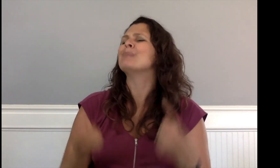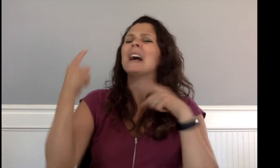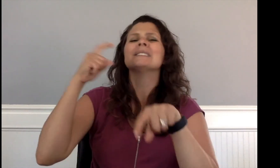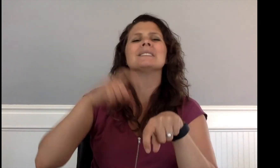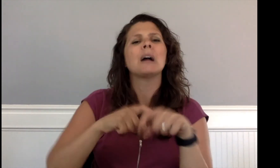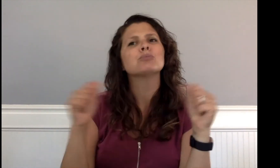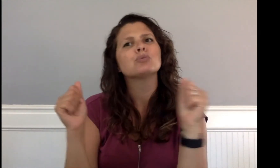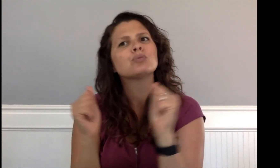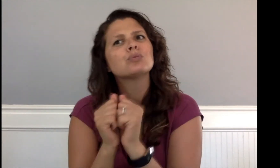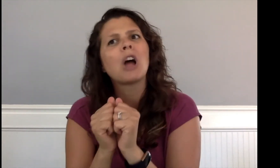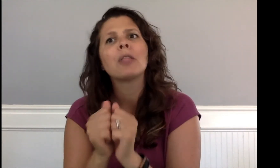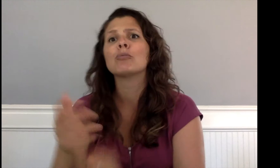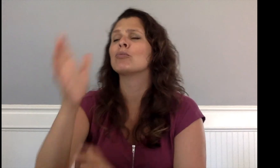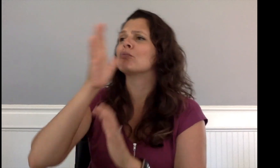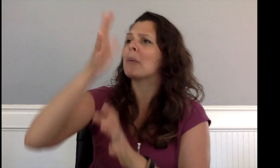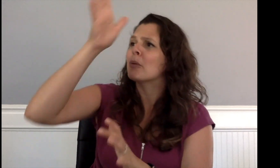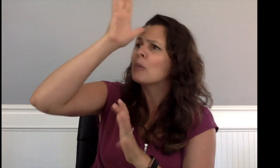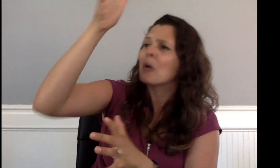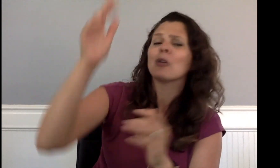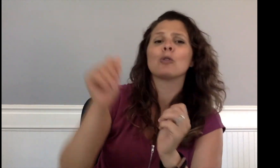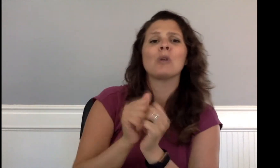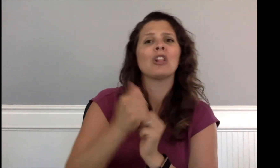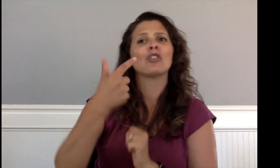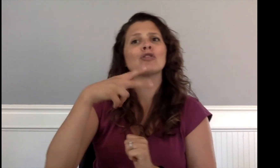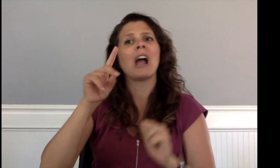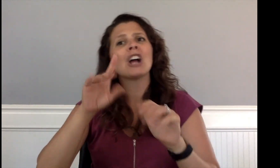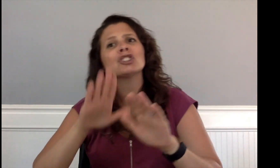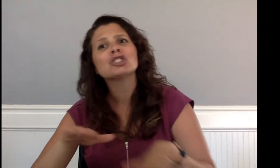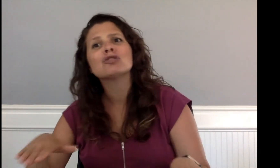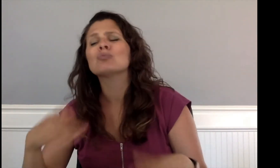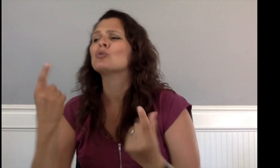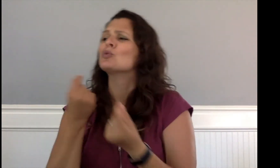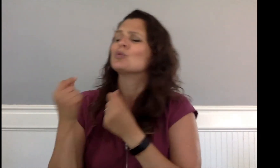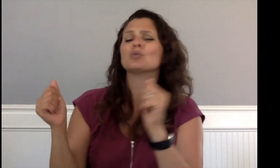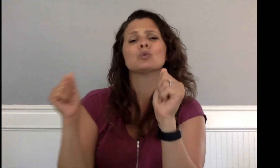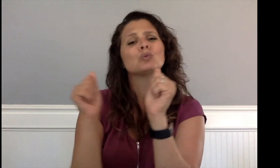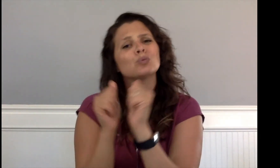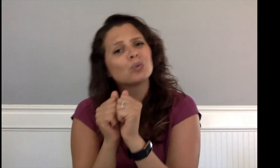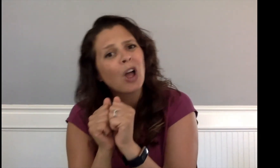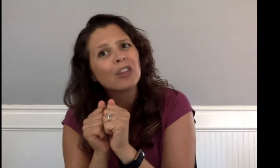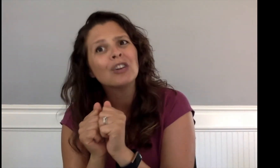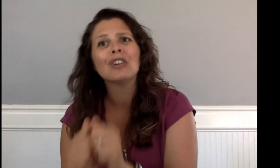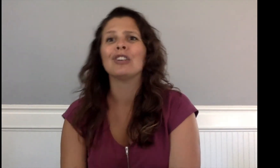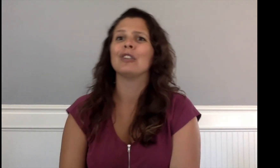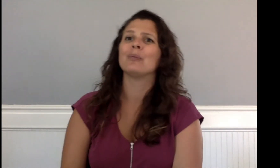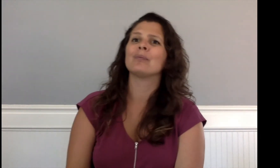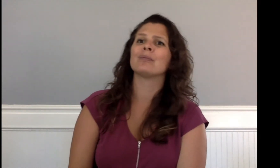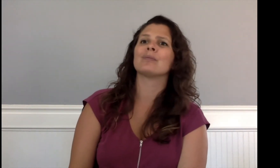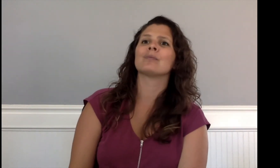something together. That's what grandparents and grandchildren are supposed to do- things together."